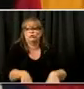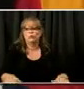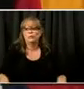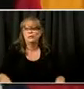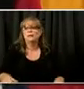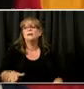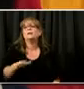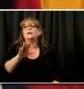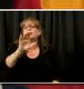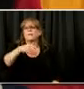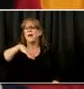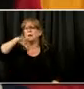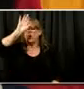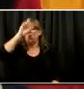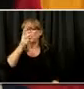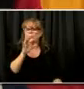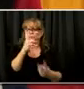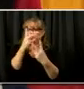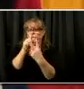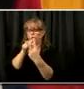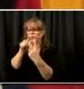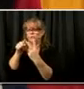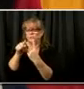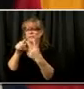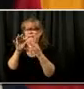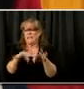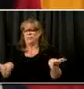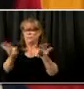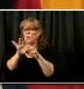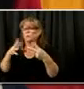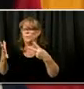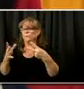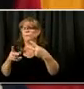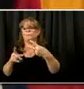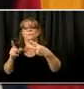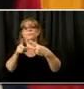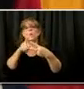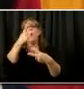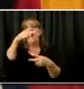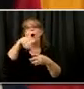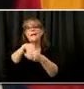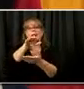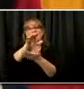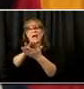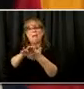one we can connect kids to the academic and needs that they have we know that over the course of